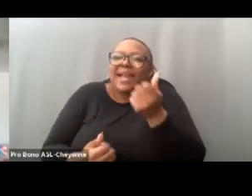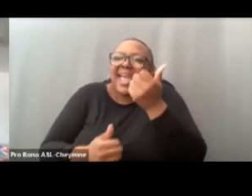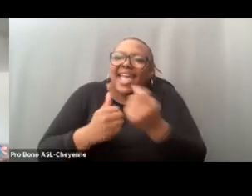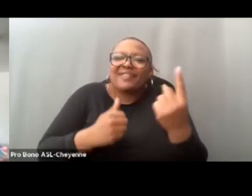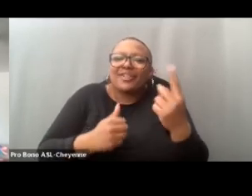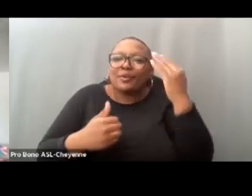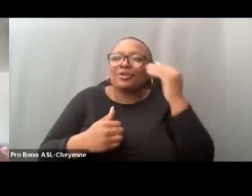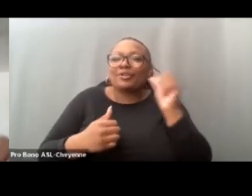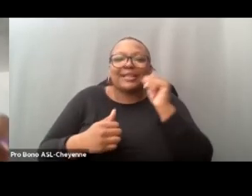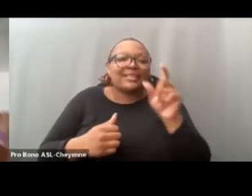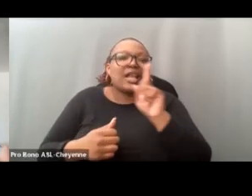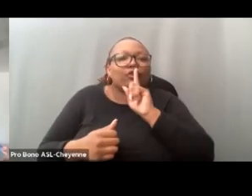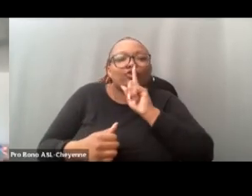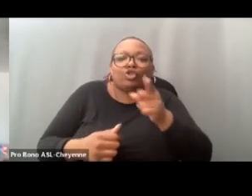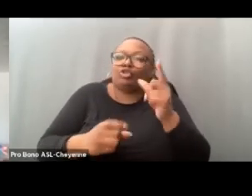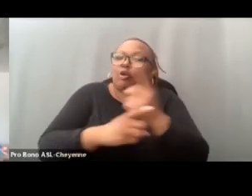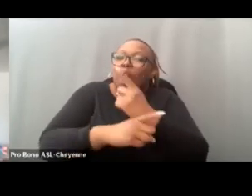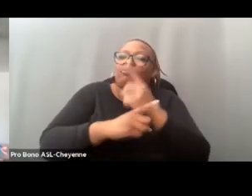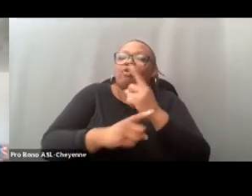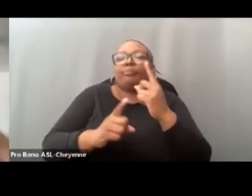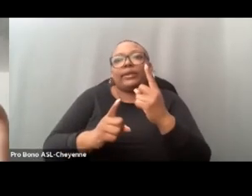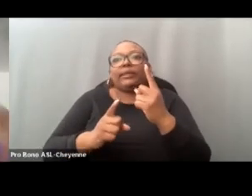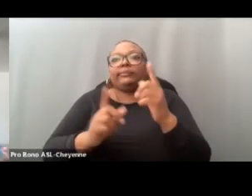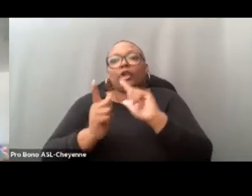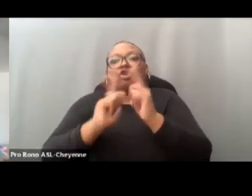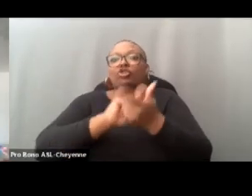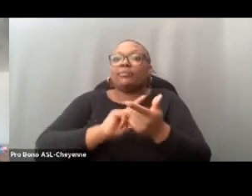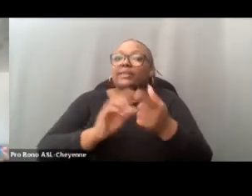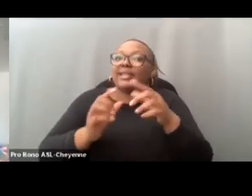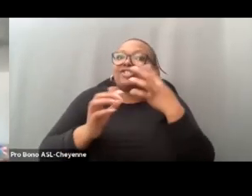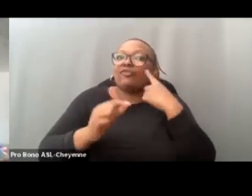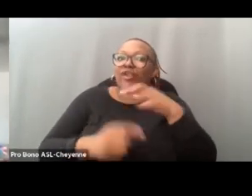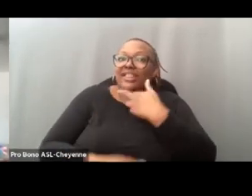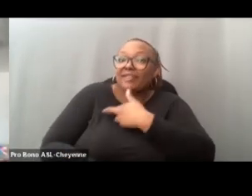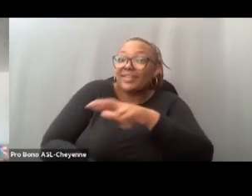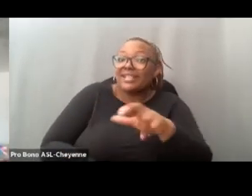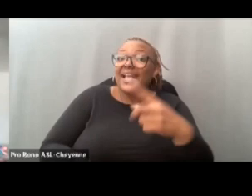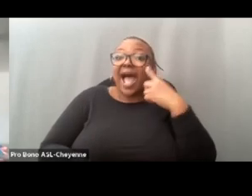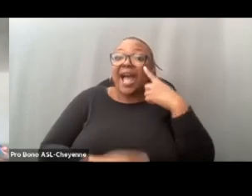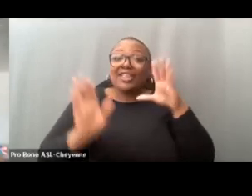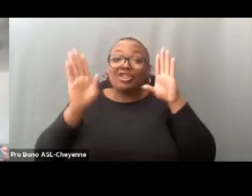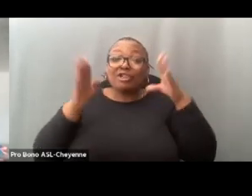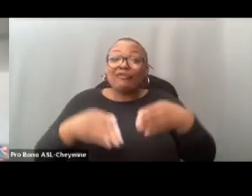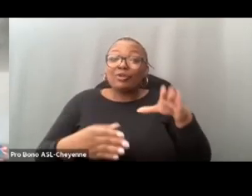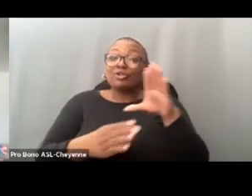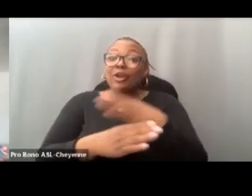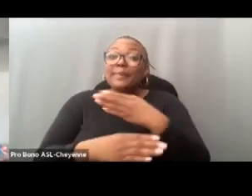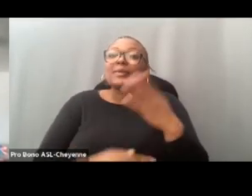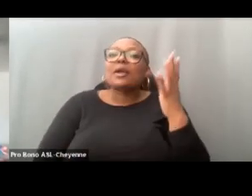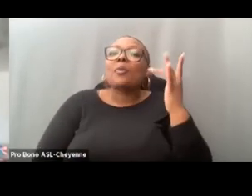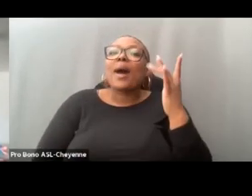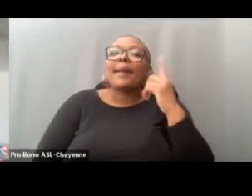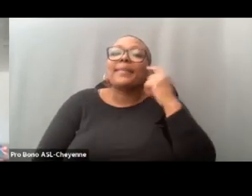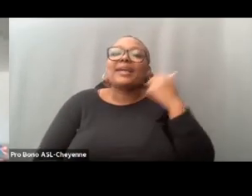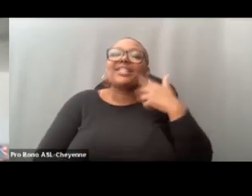an authentic interpretation of the religion. I think they targeted it because they knew the power